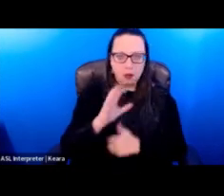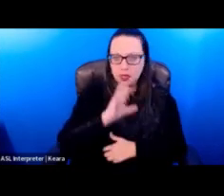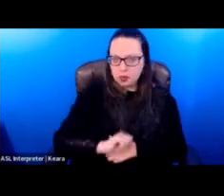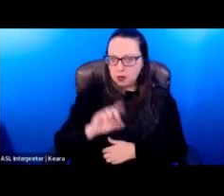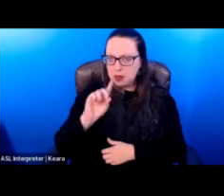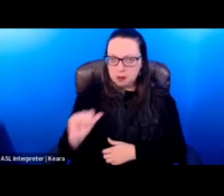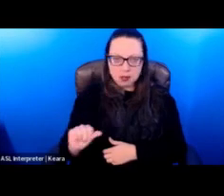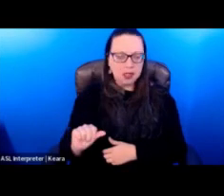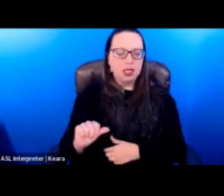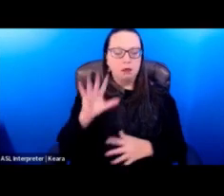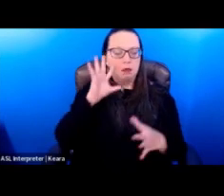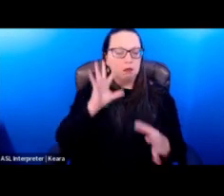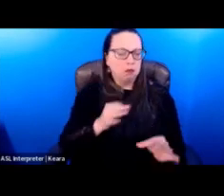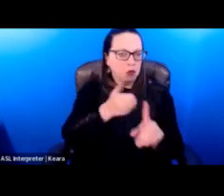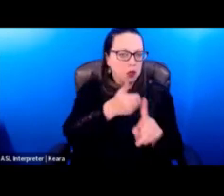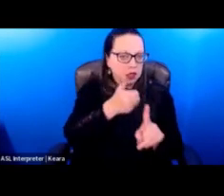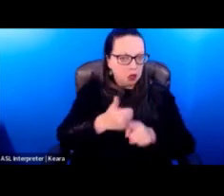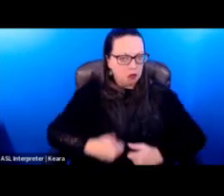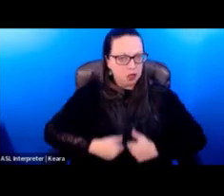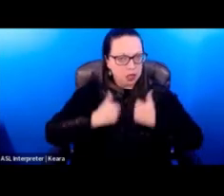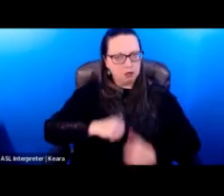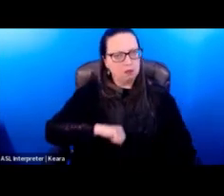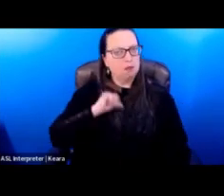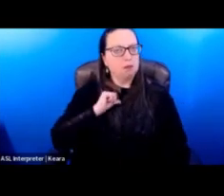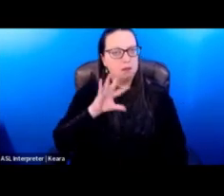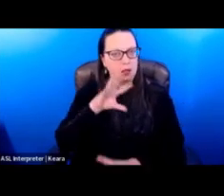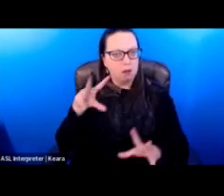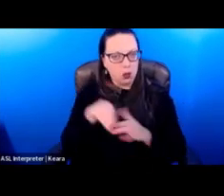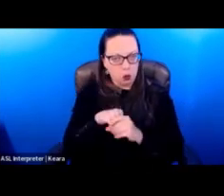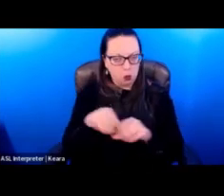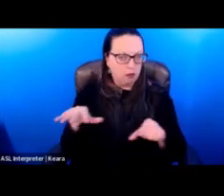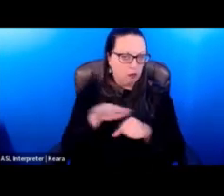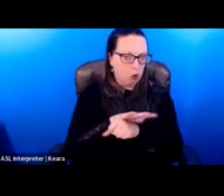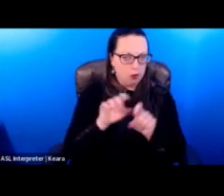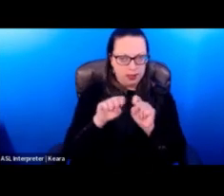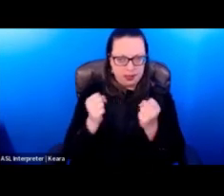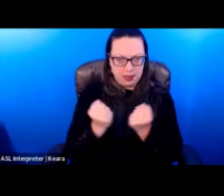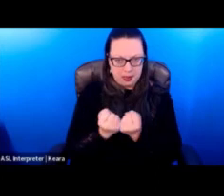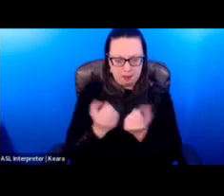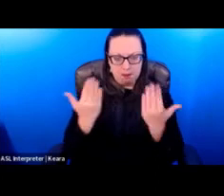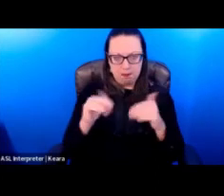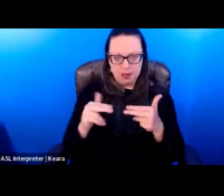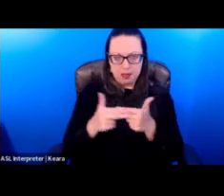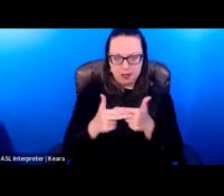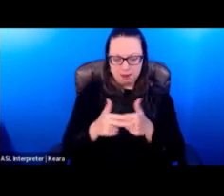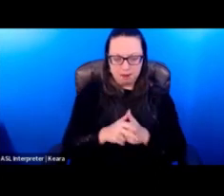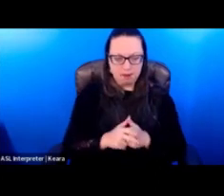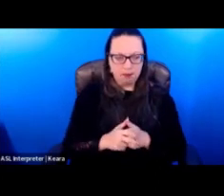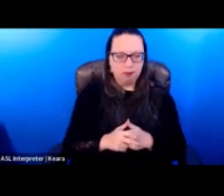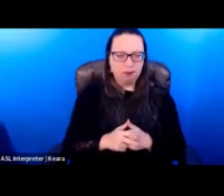make their own choices and participate fully in society. Next slide. For purposes of